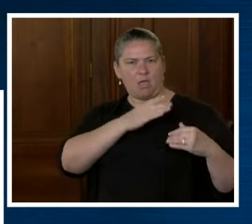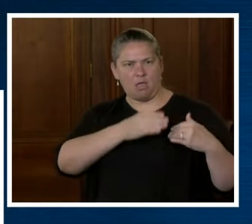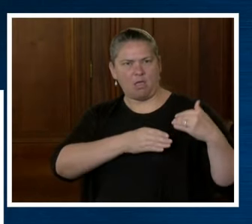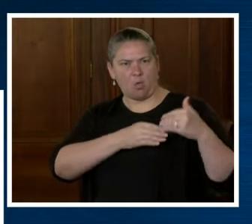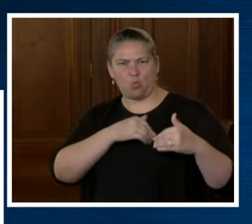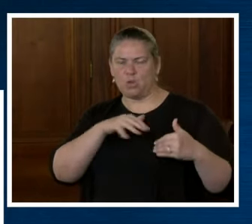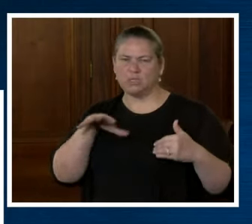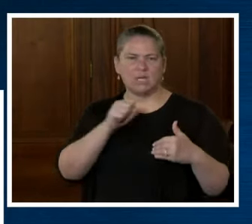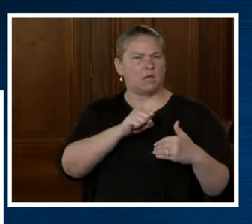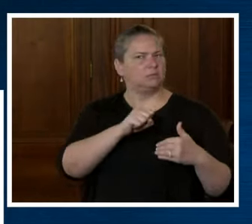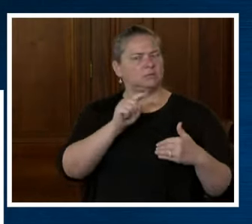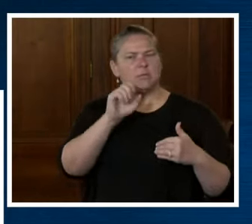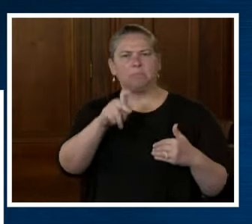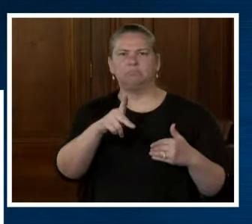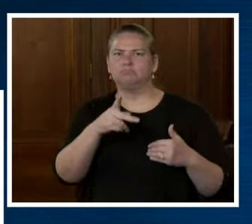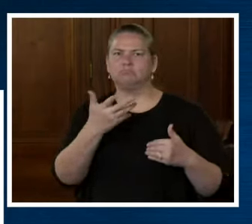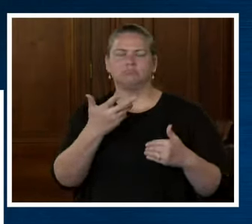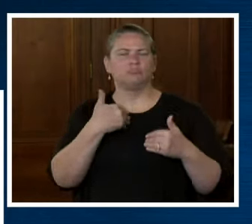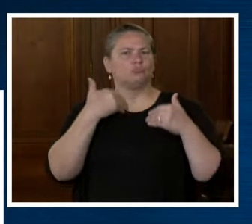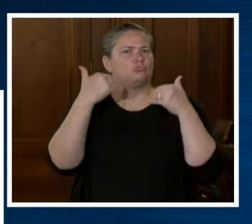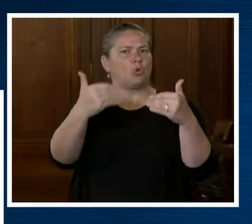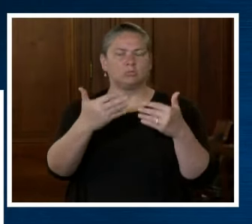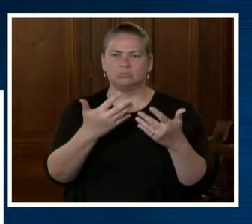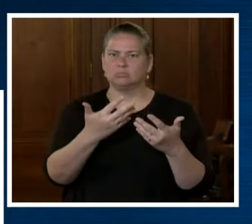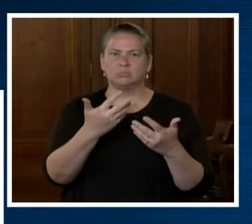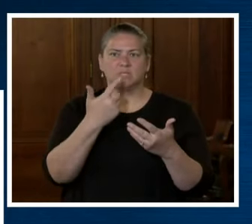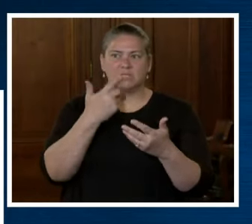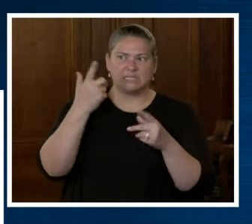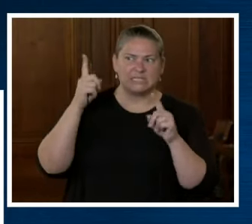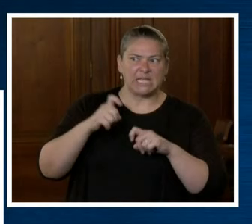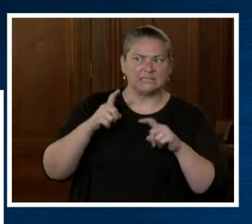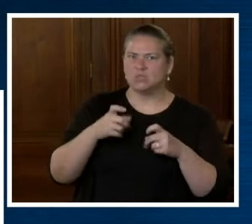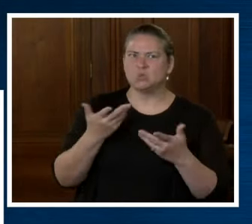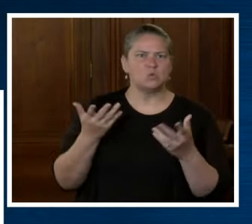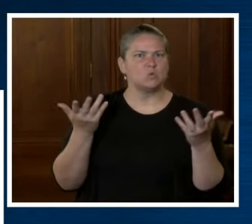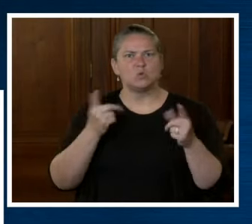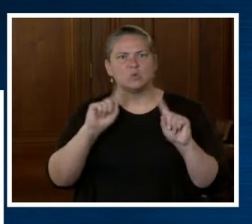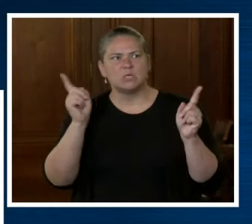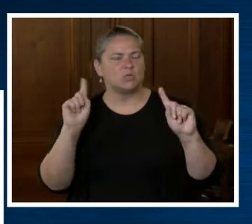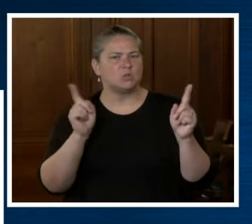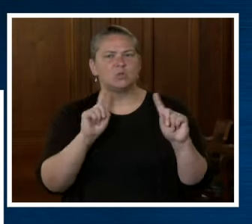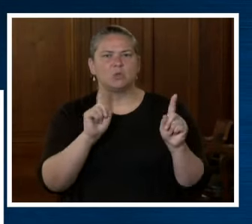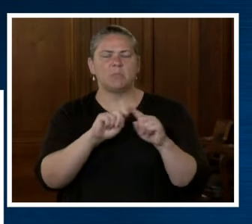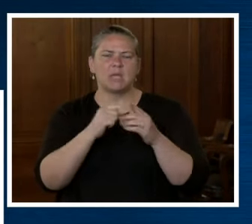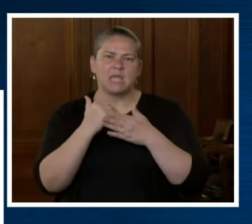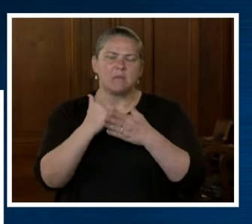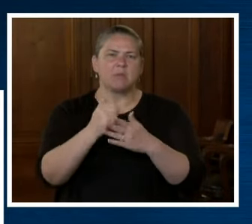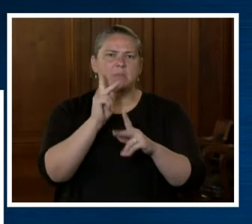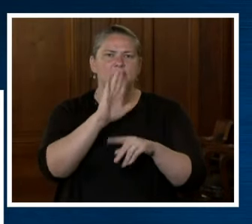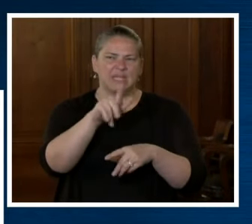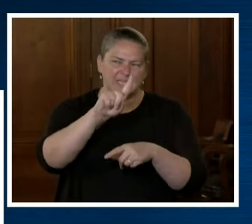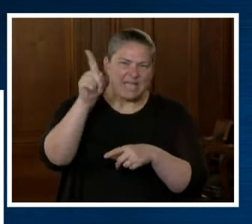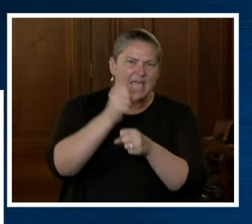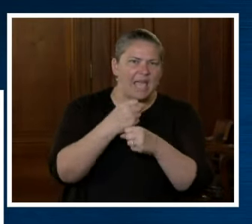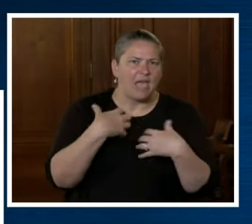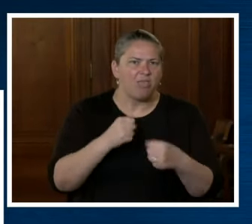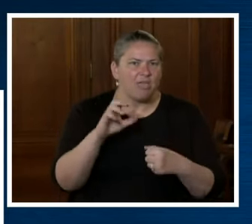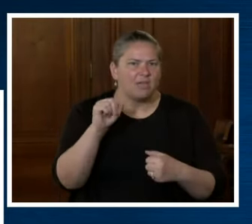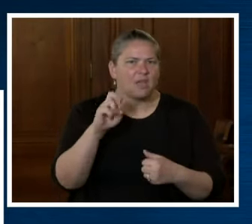ONE THAT WAS UNLESS THEIR